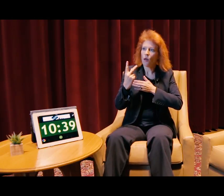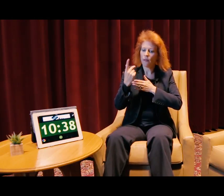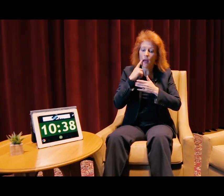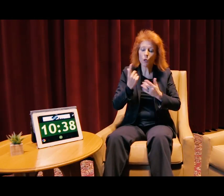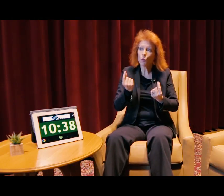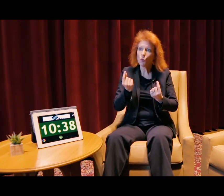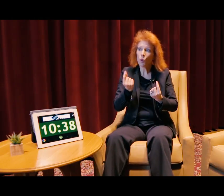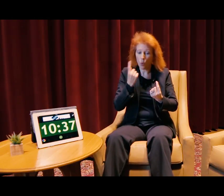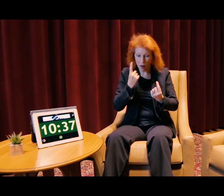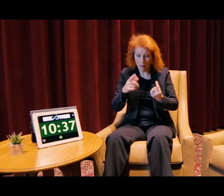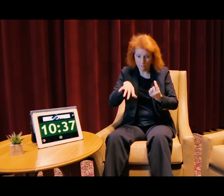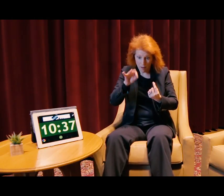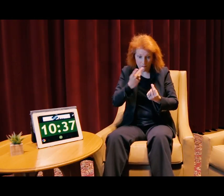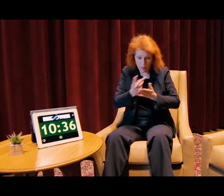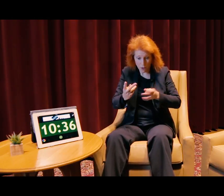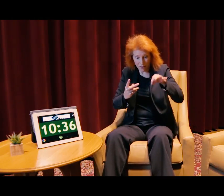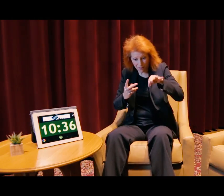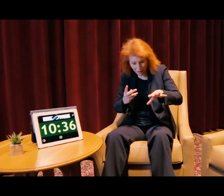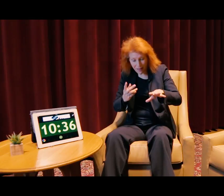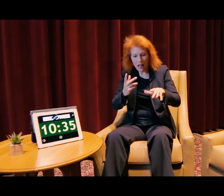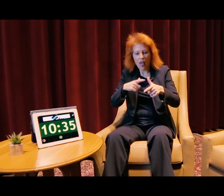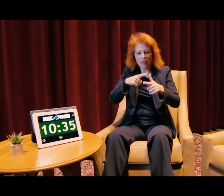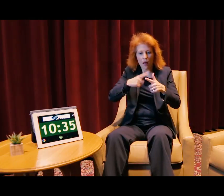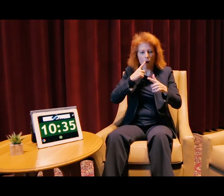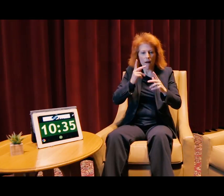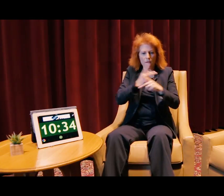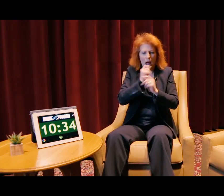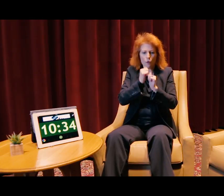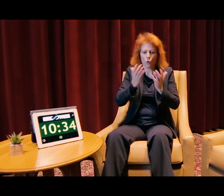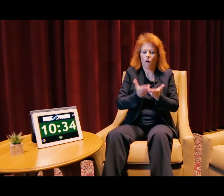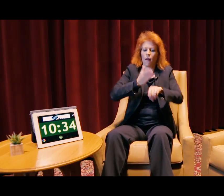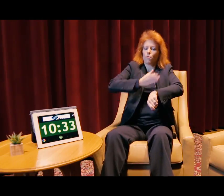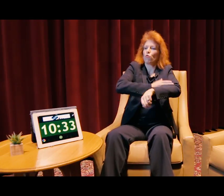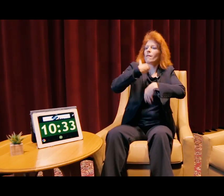to plant a root, because from it will come something very powerful for me. And I'm confident of that,